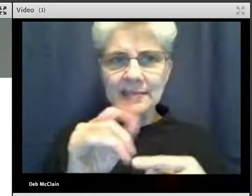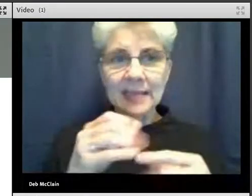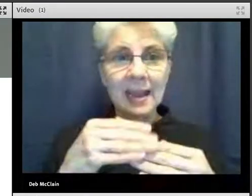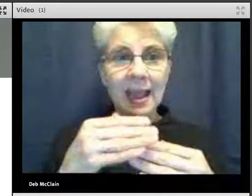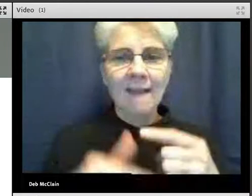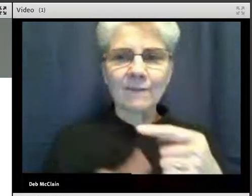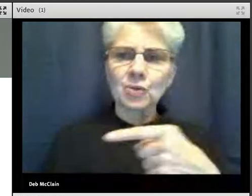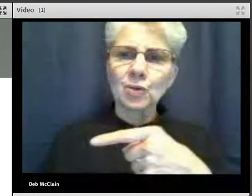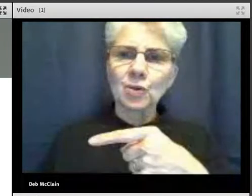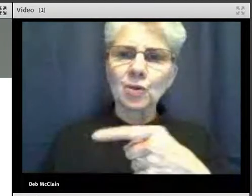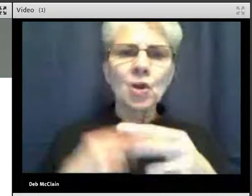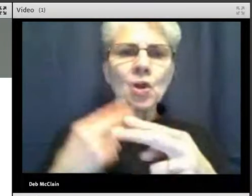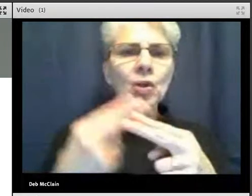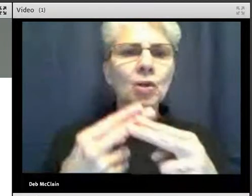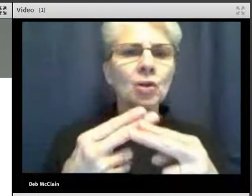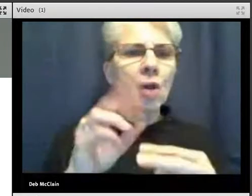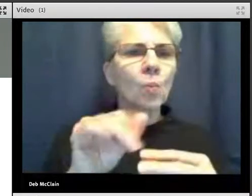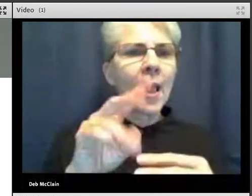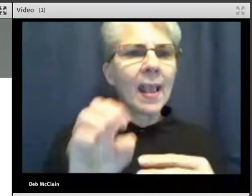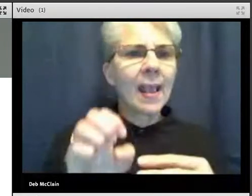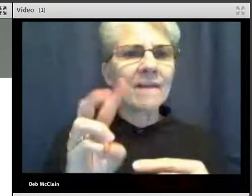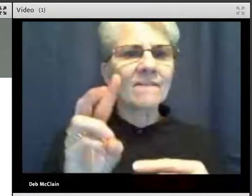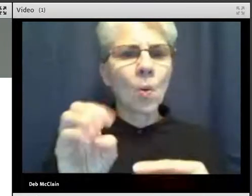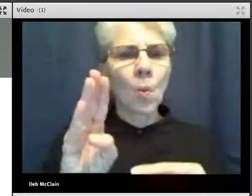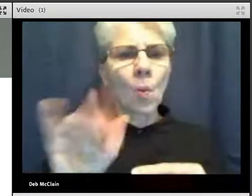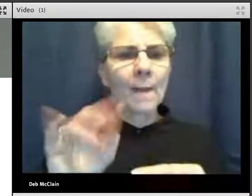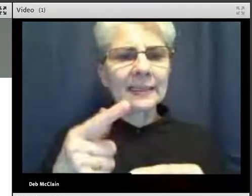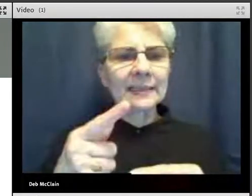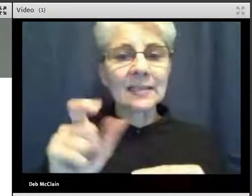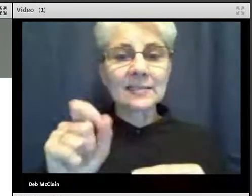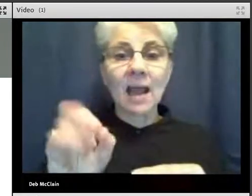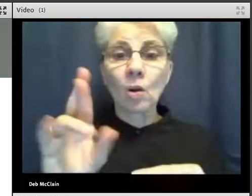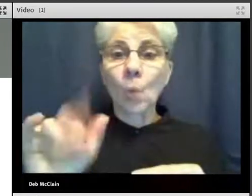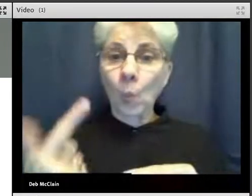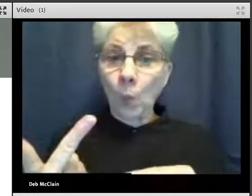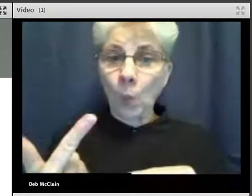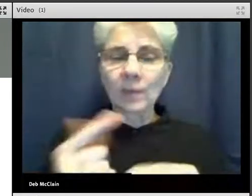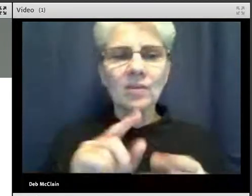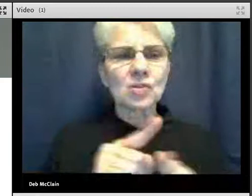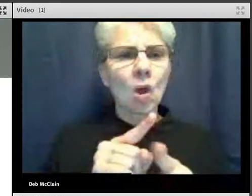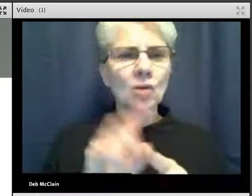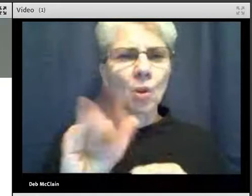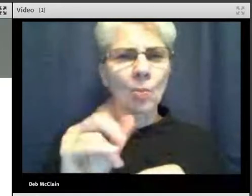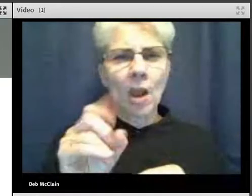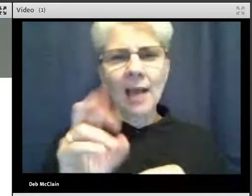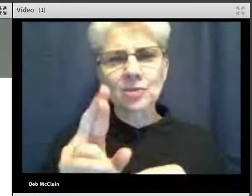So I always go to this site afterwards. This is called WebAim.org.